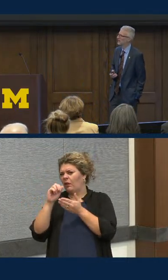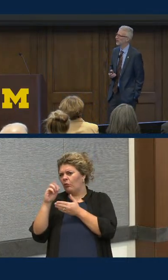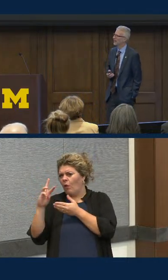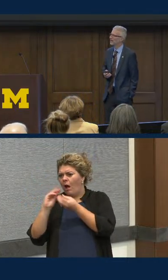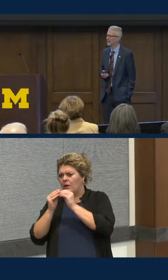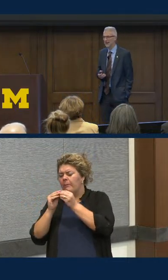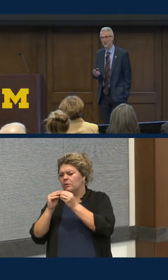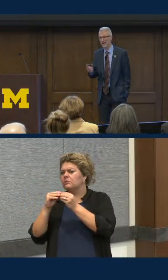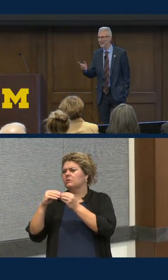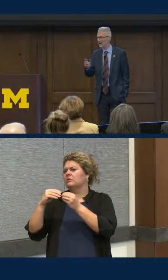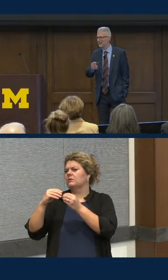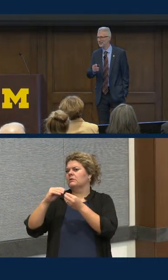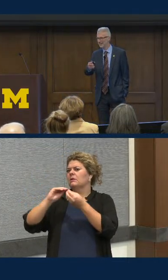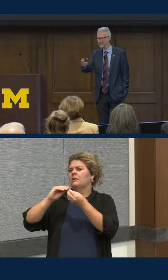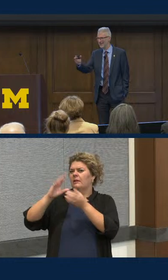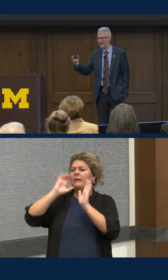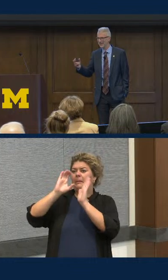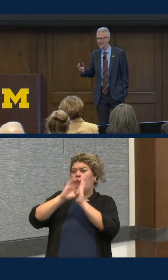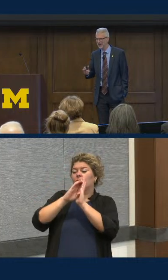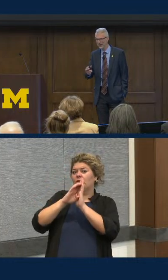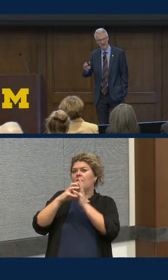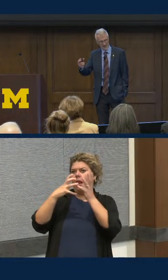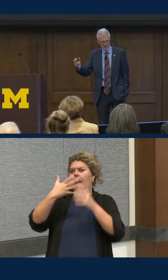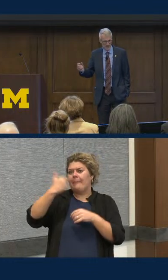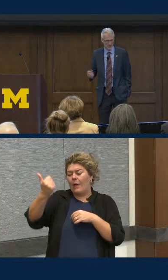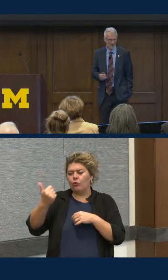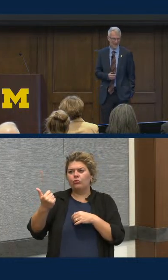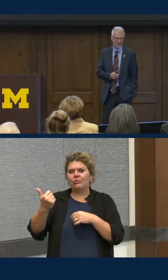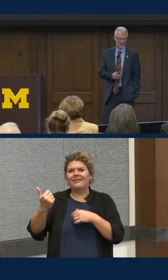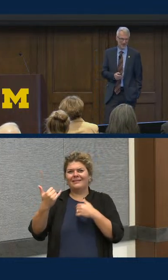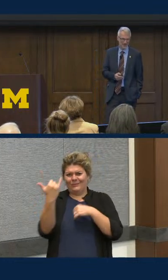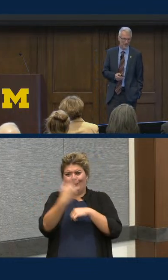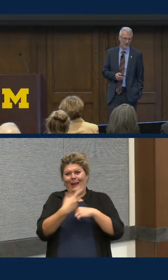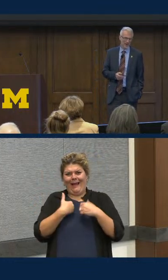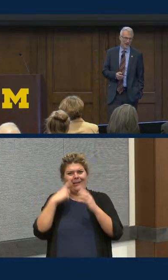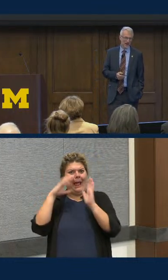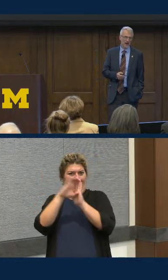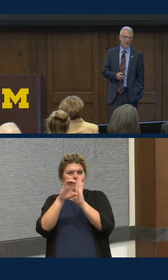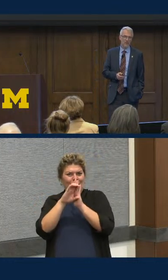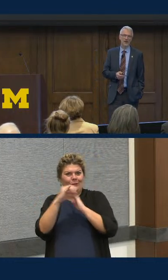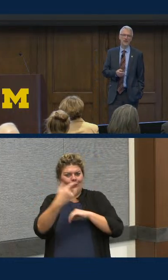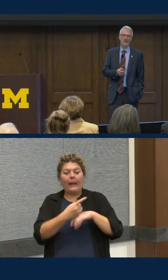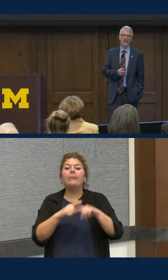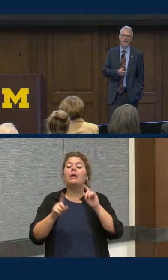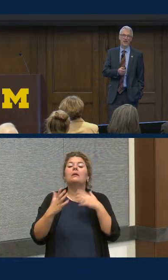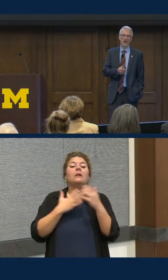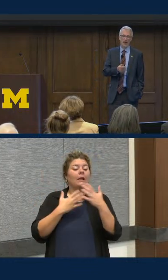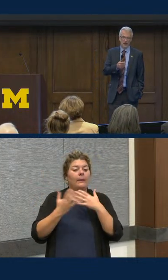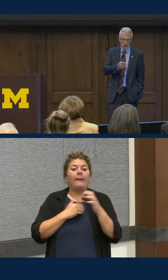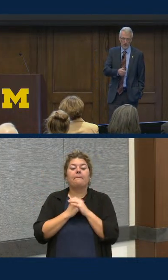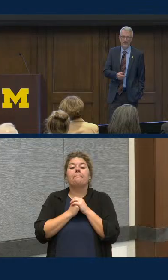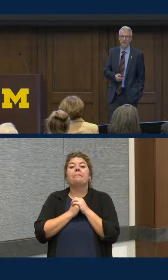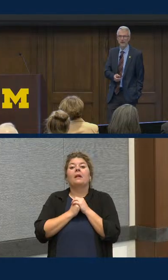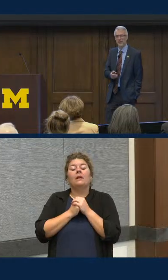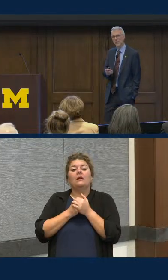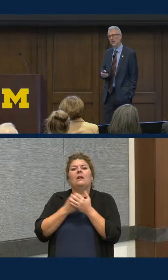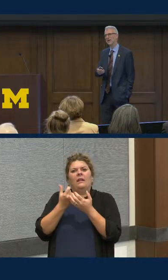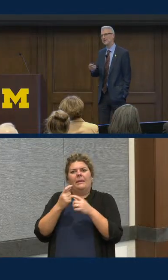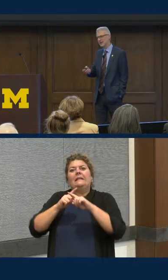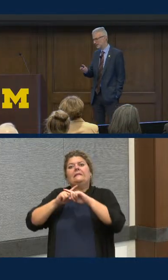better. We had a lot of images and reoccuring images in the